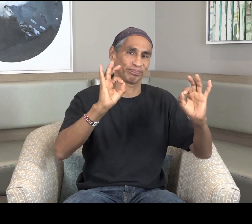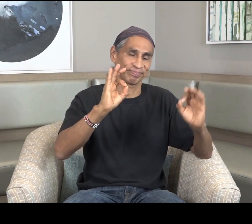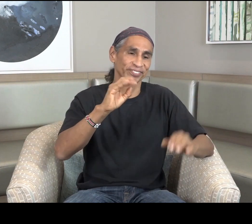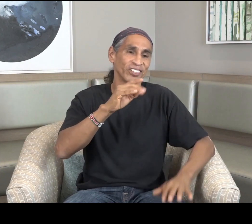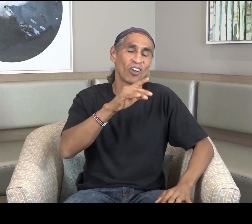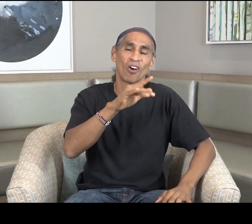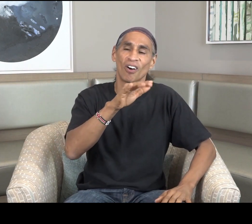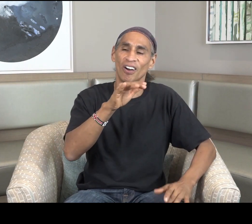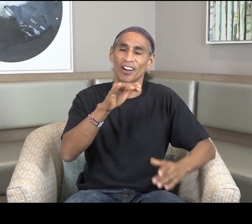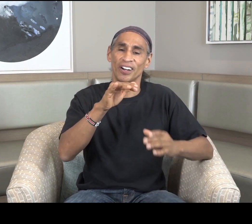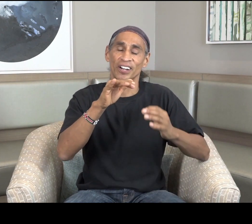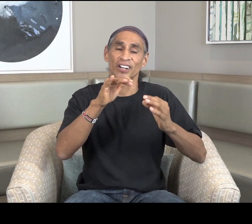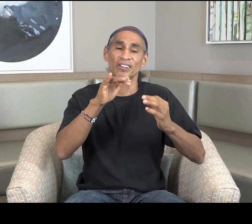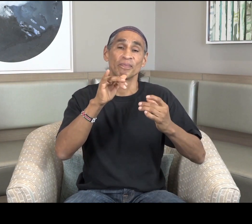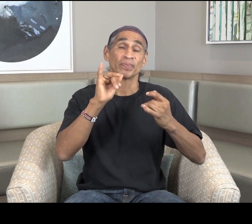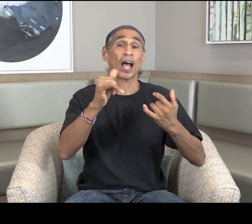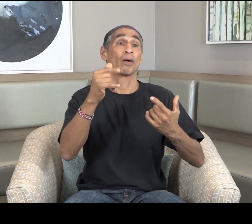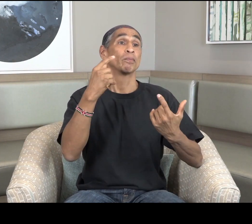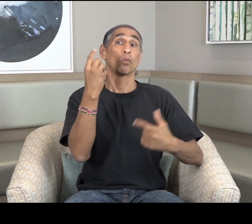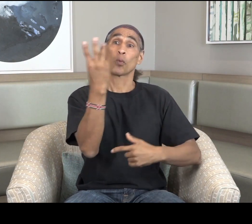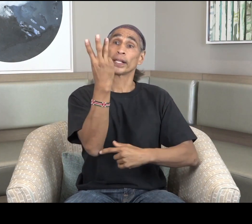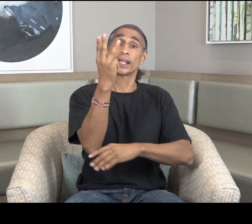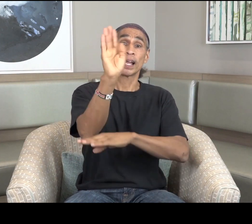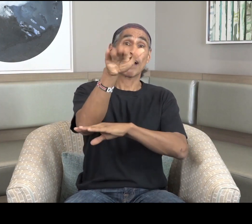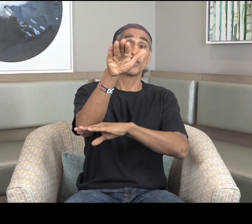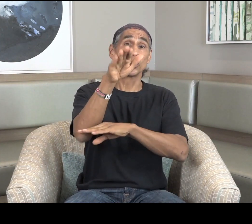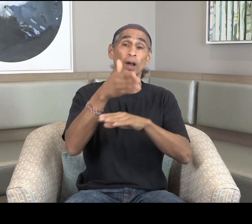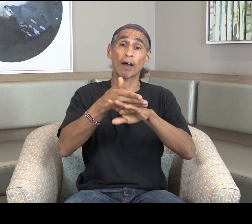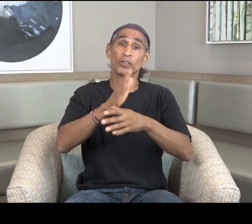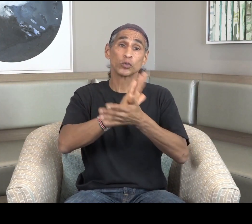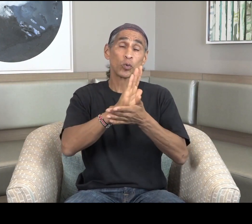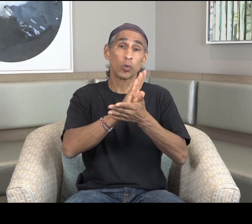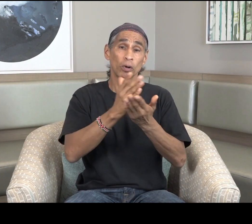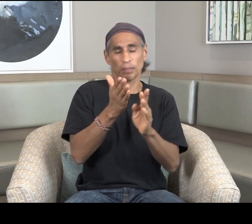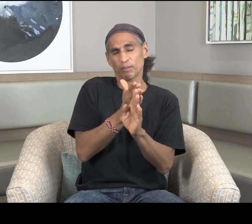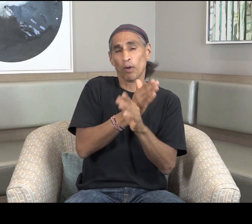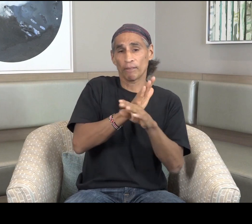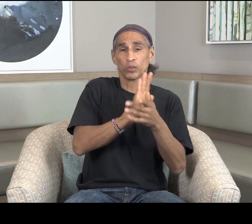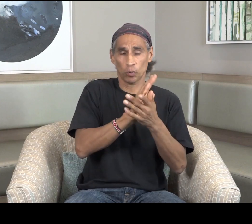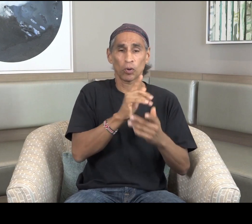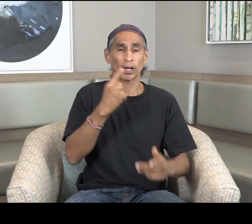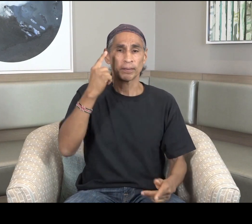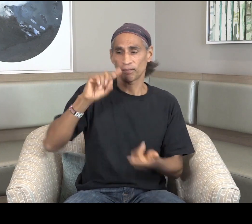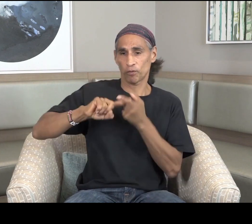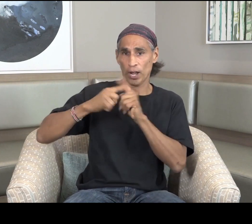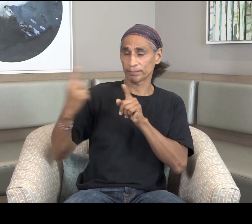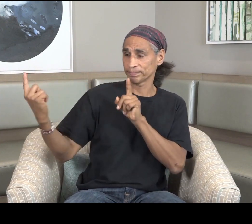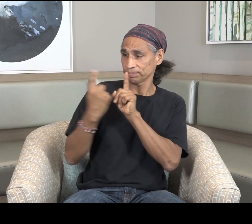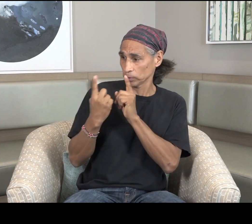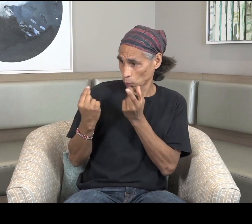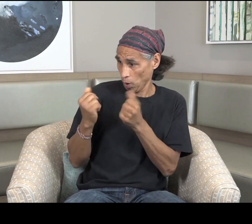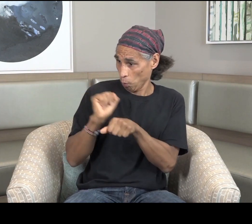I would take advantage of that on weekends. So my friend asked me,